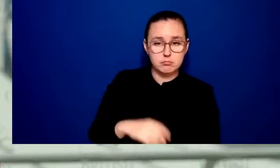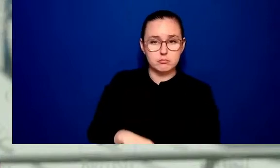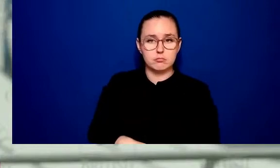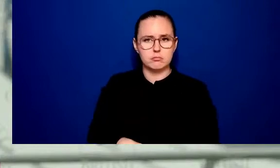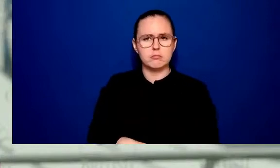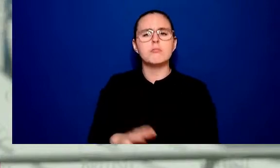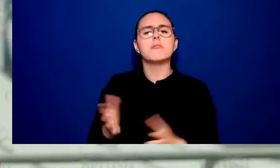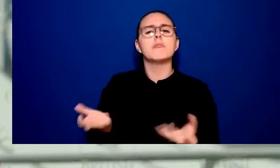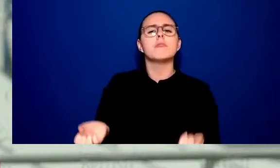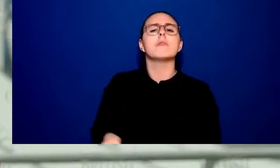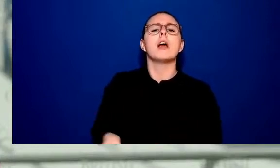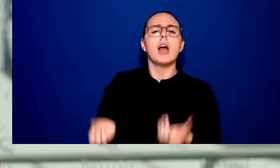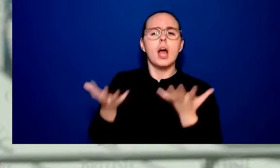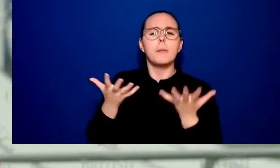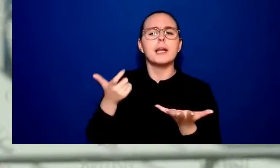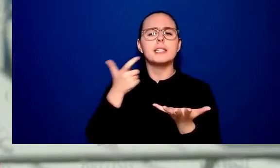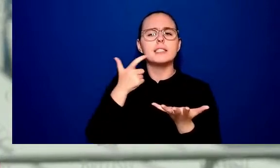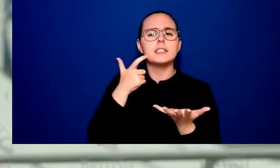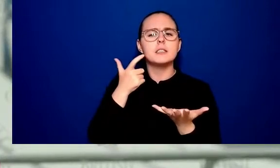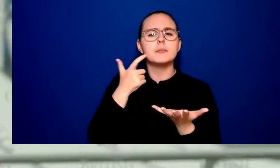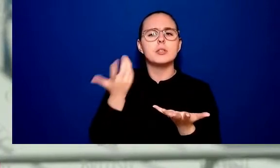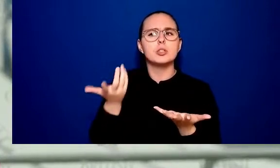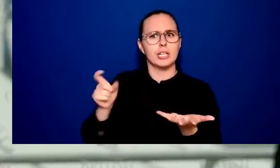Just catchers are actually